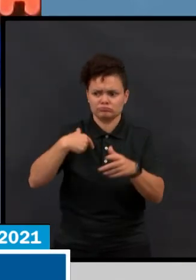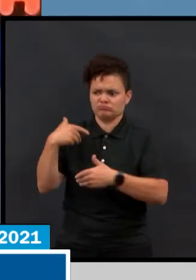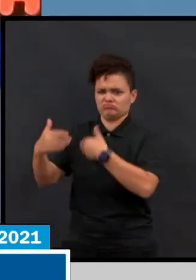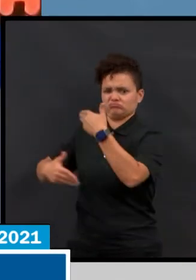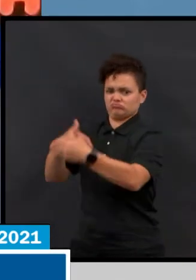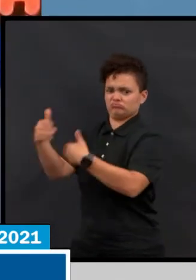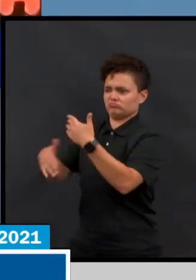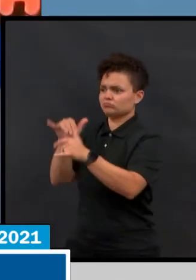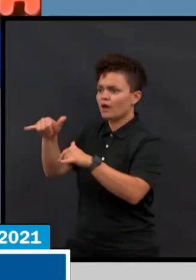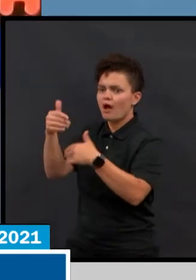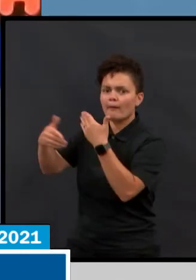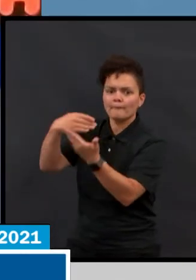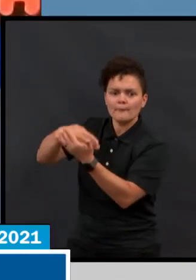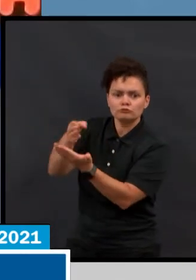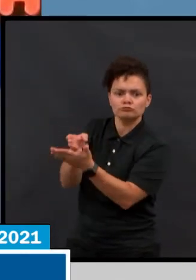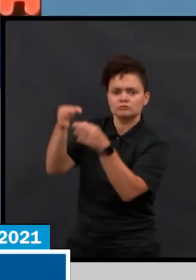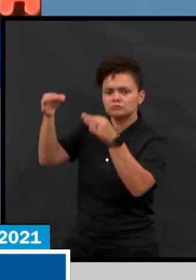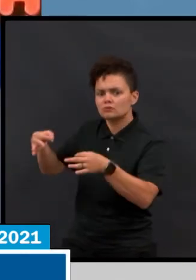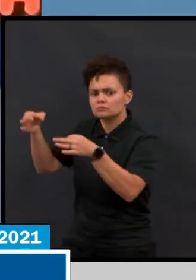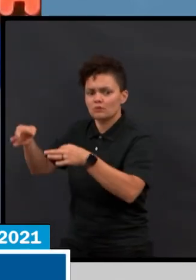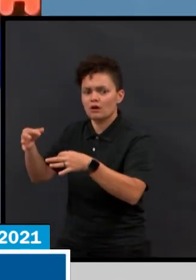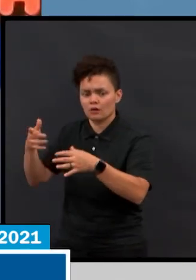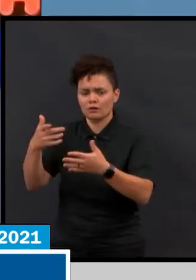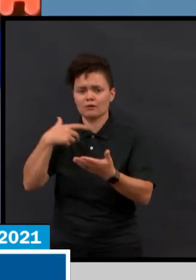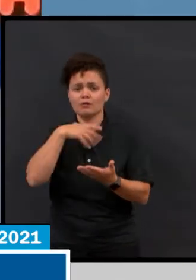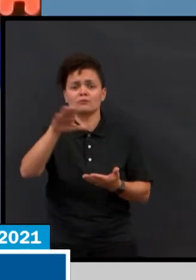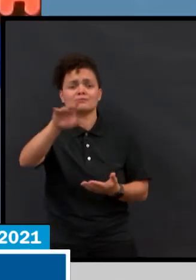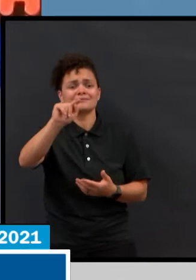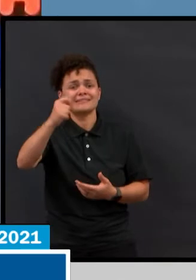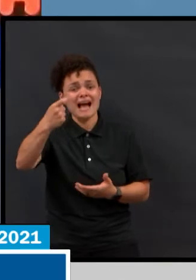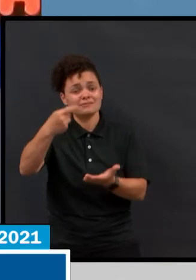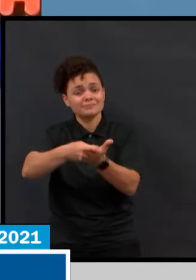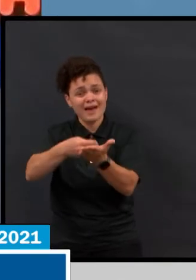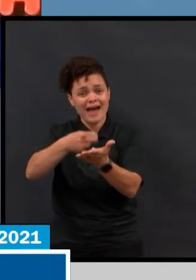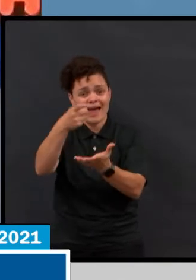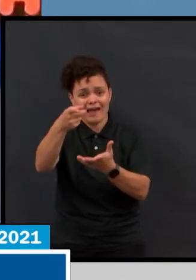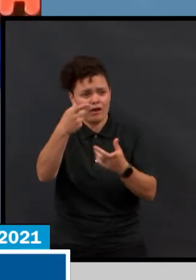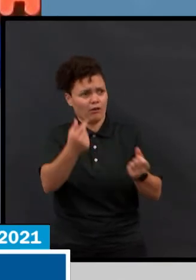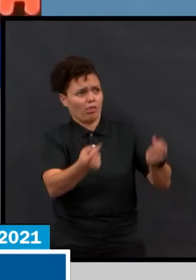tax dollars are being spent as you see fit as we go through the budget process and the last thing i